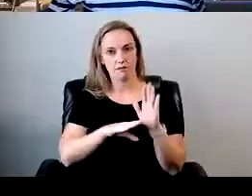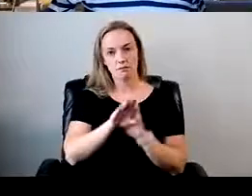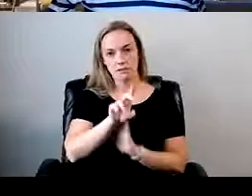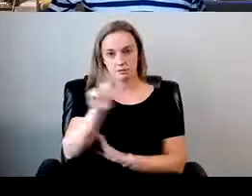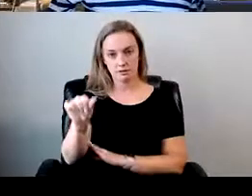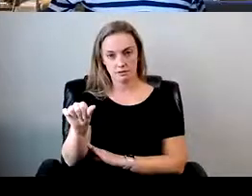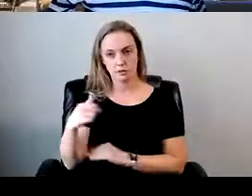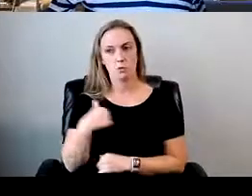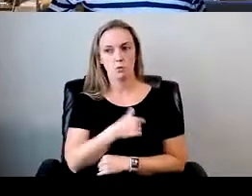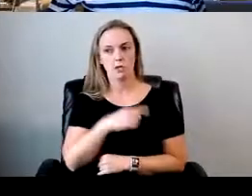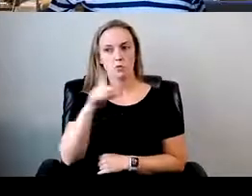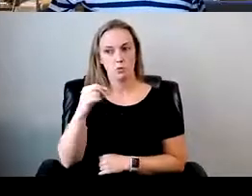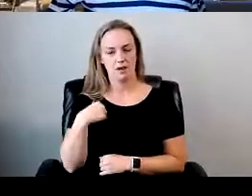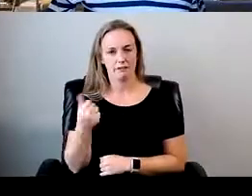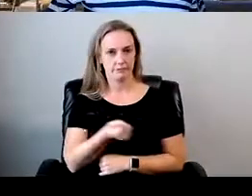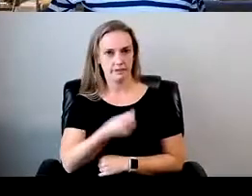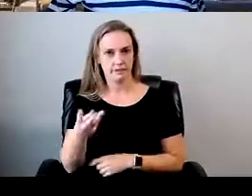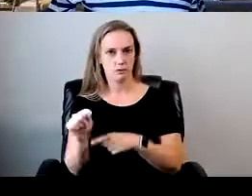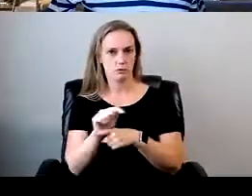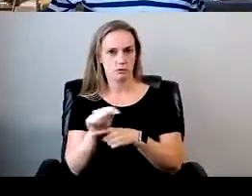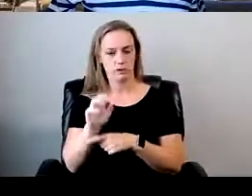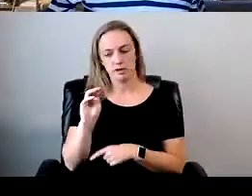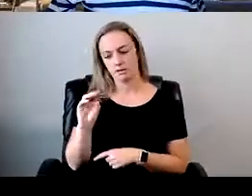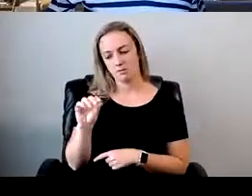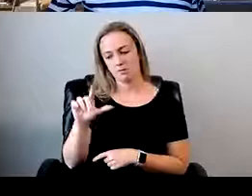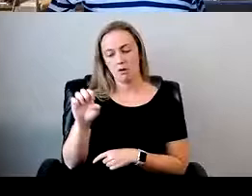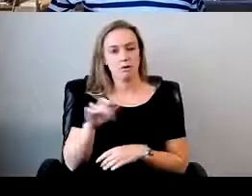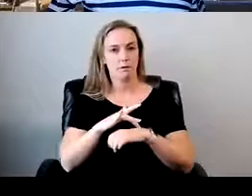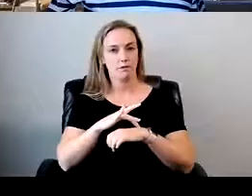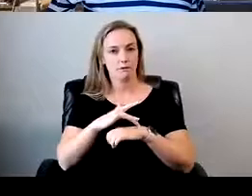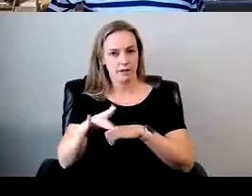We do have a number of training modules available that are free.